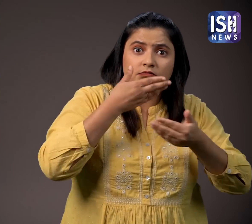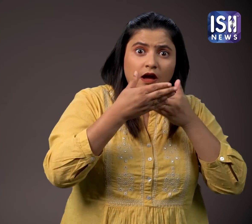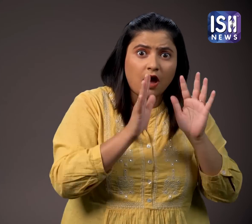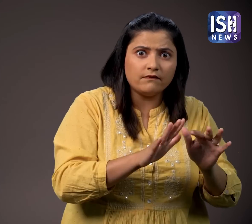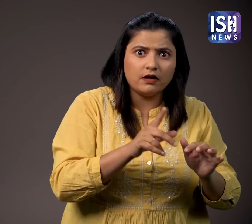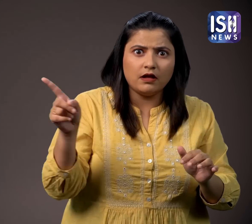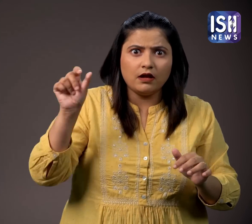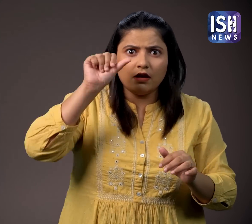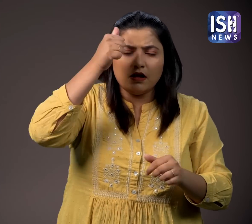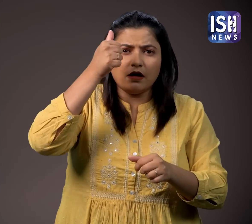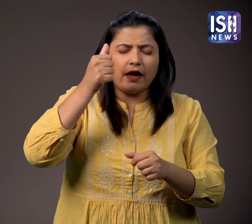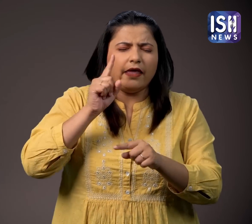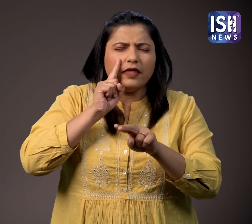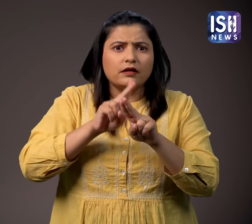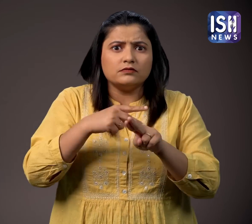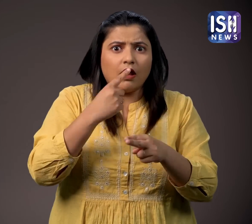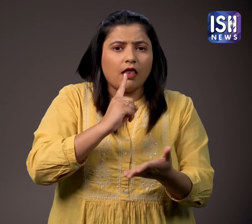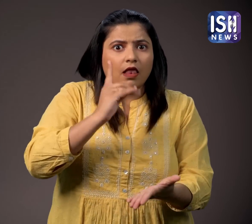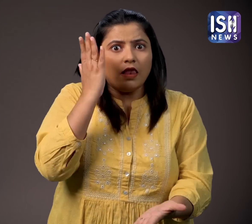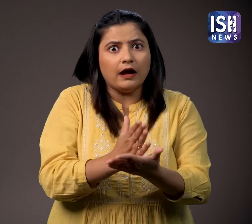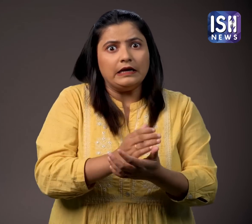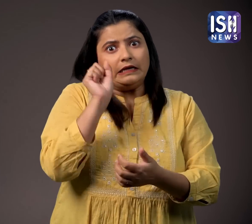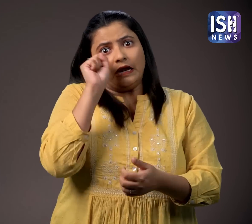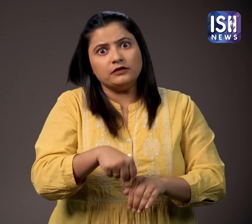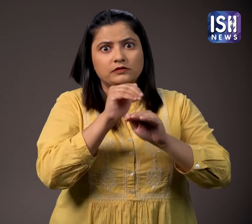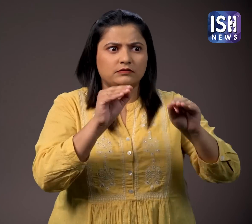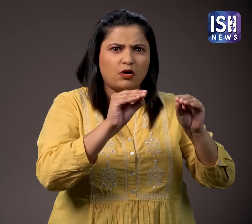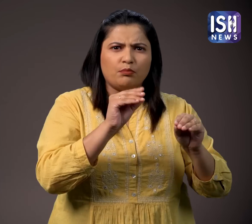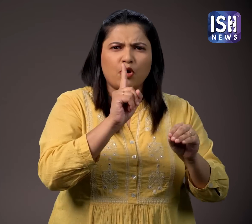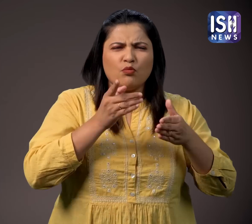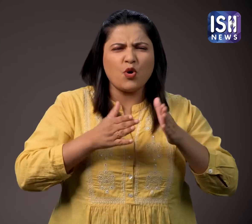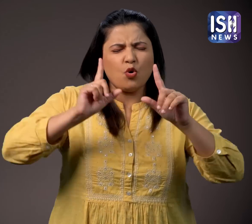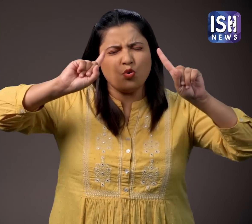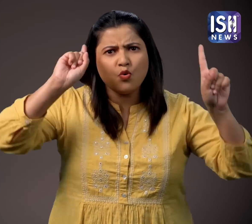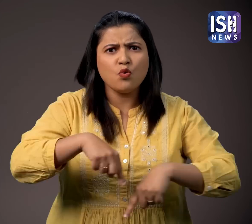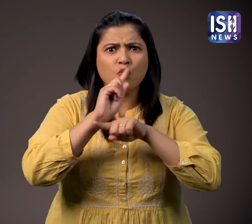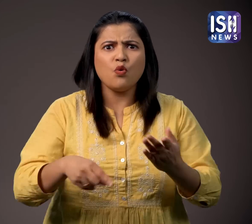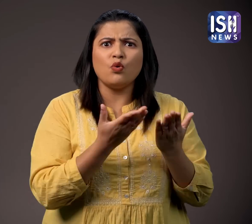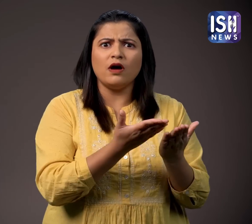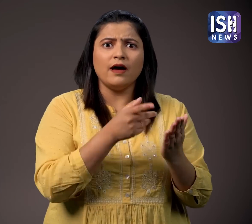If this is true, it’s terrifying and terribly wrong.